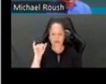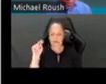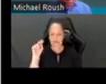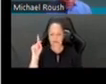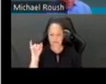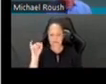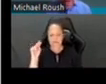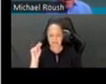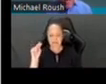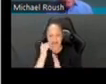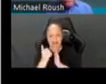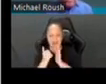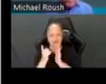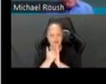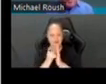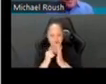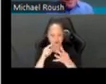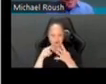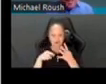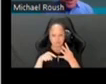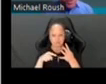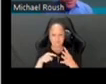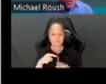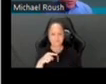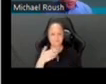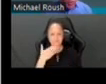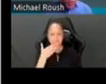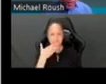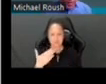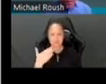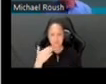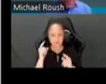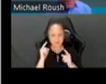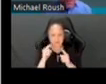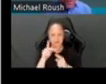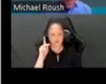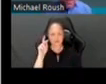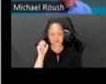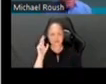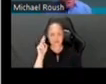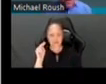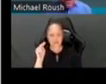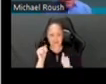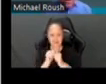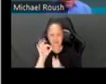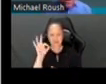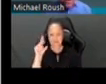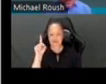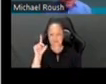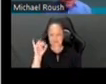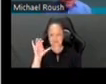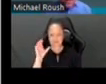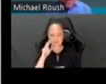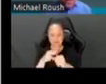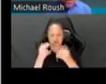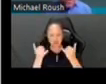I would like to say thank you to Ken with FDIC for joining us today and sharing the